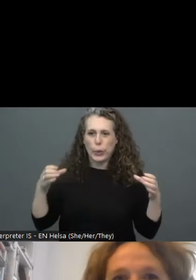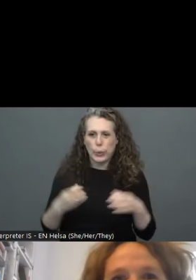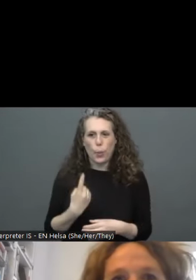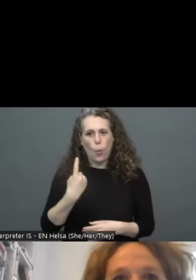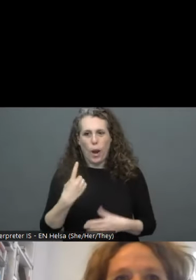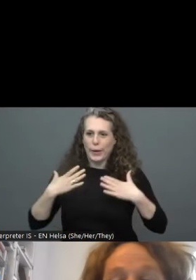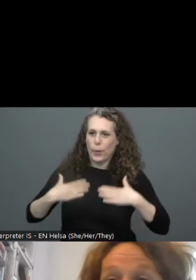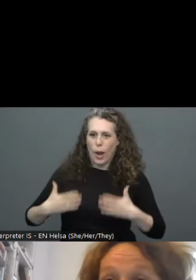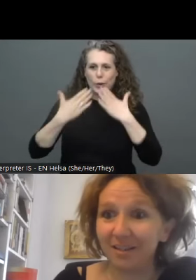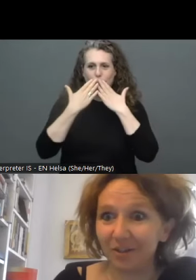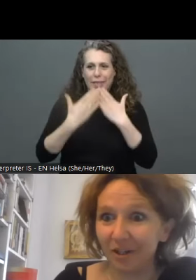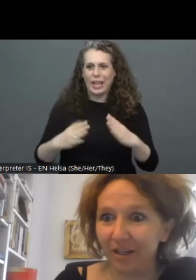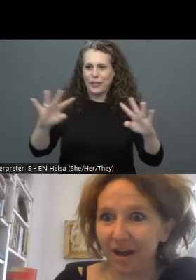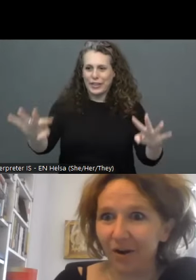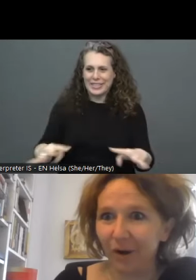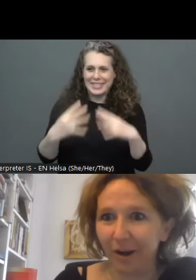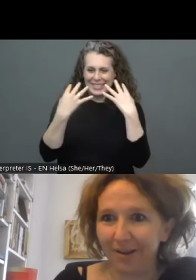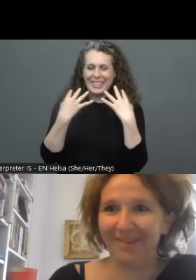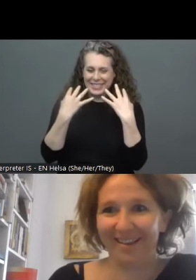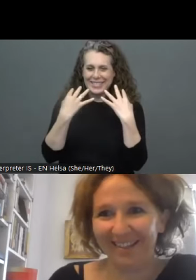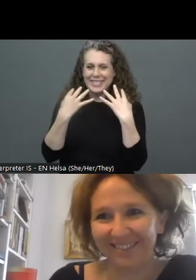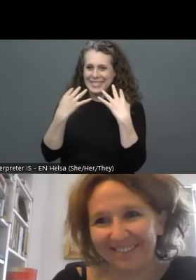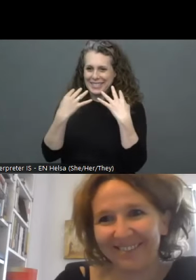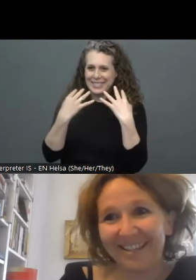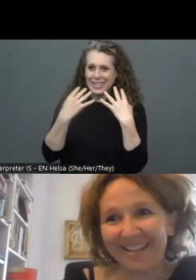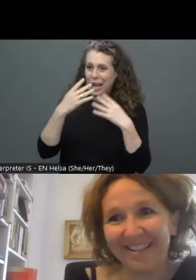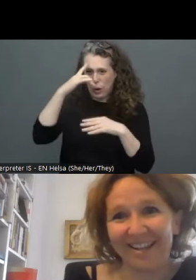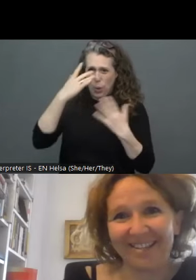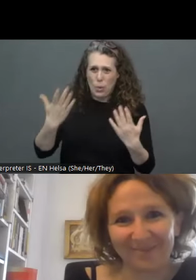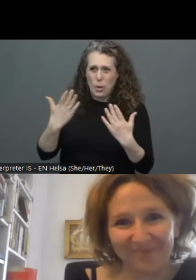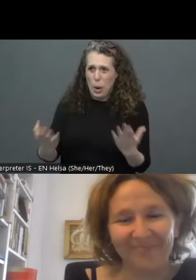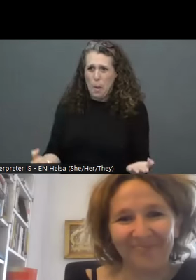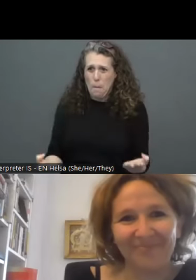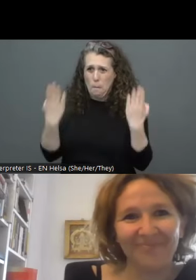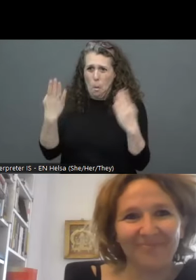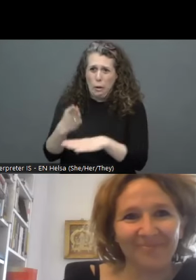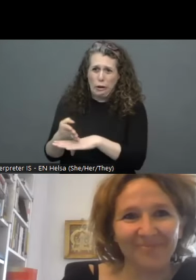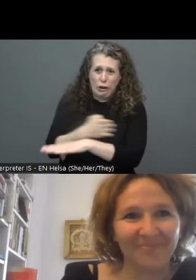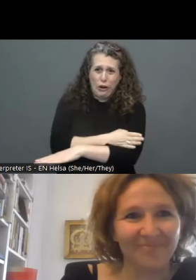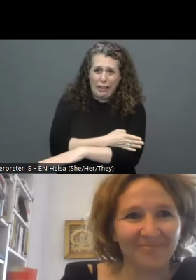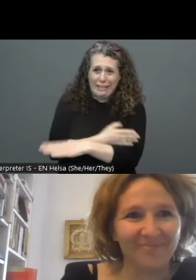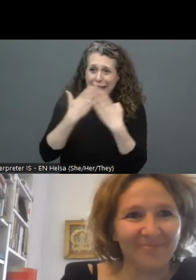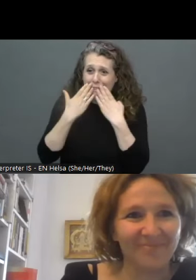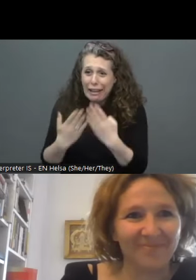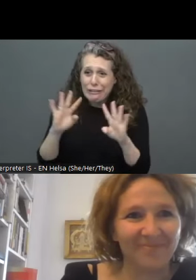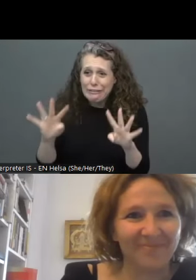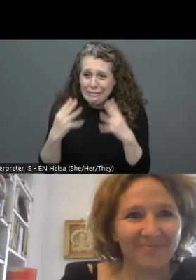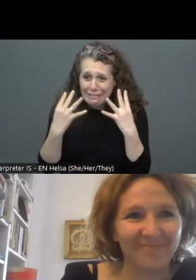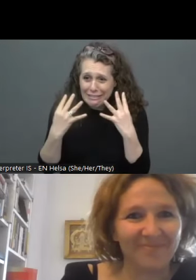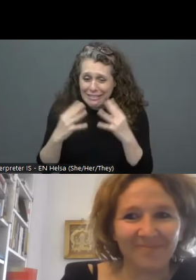Thank you. At this early hour. Ha ha. >> MODERATOR: Great. Thank you so much,